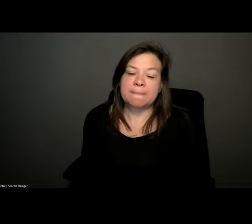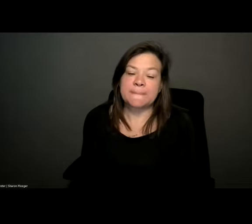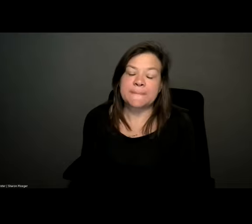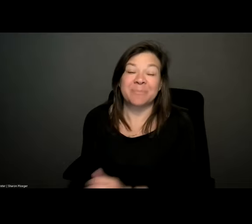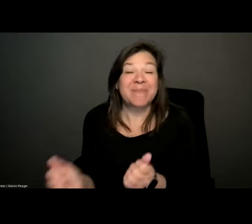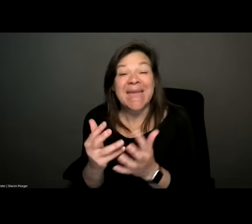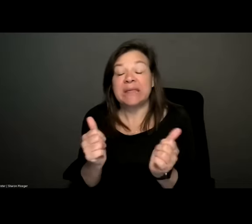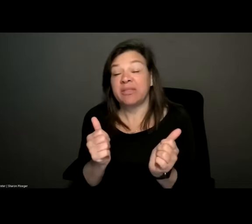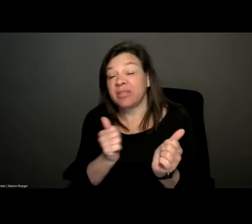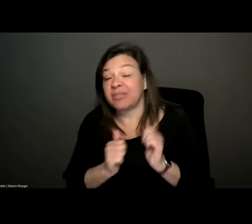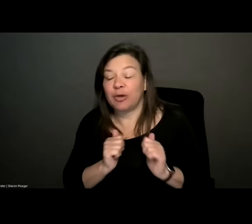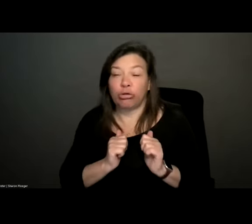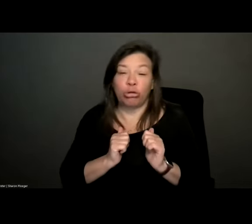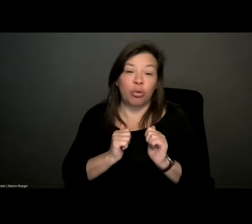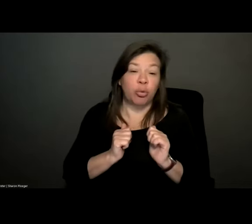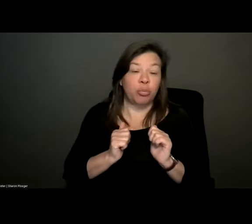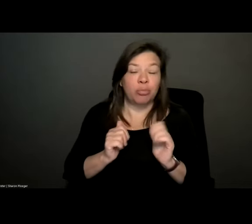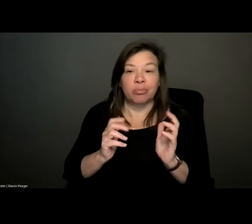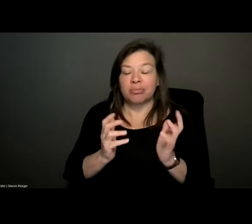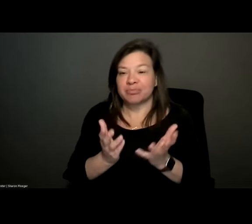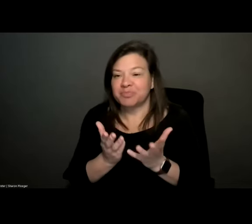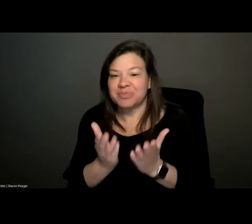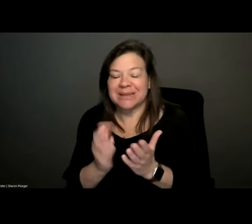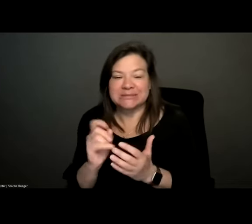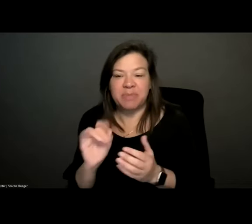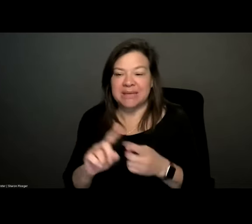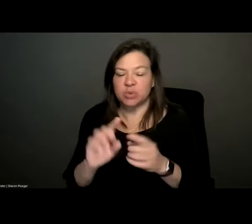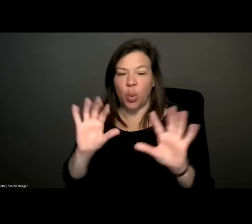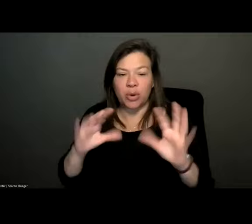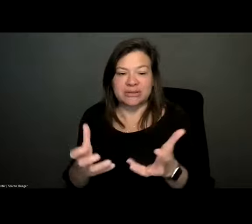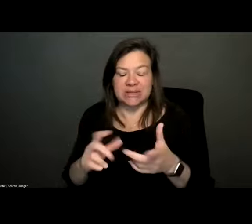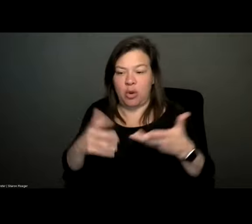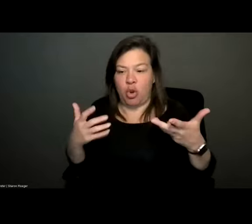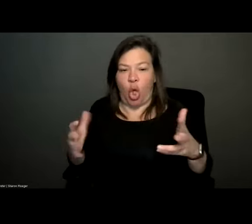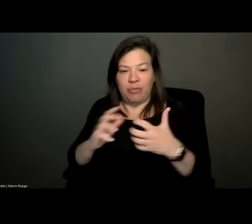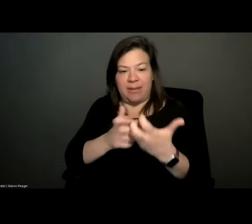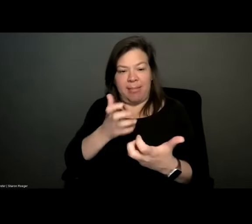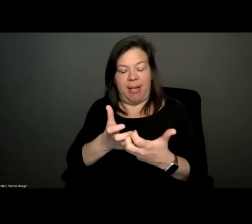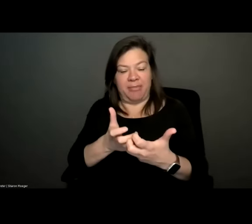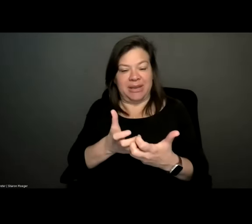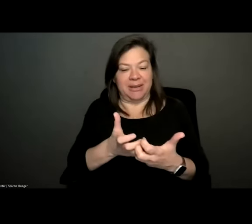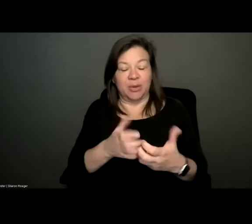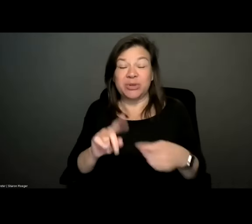any performance space, any organization is already accommodating. We do that left, right, and center, right?